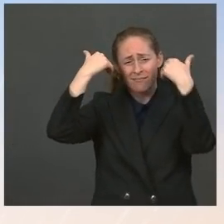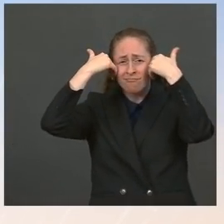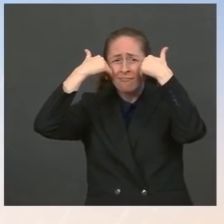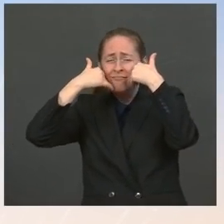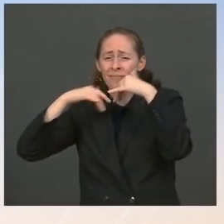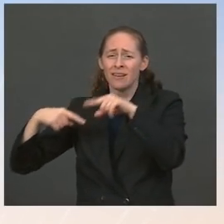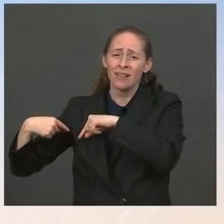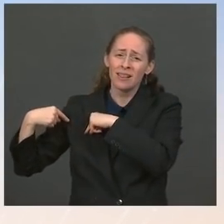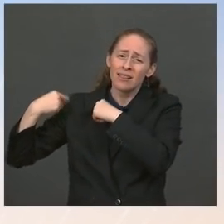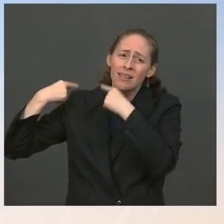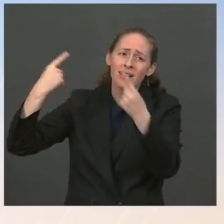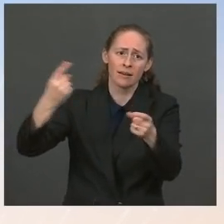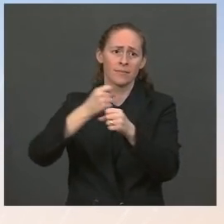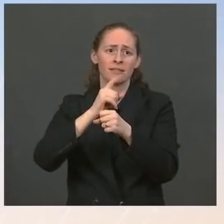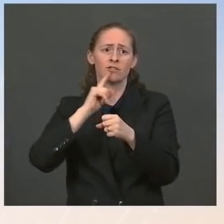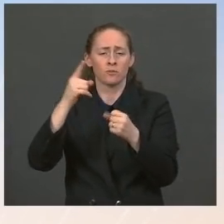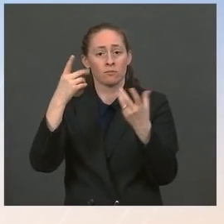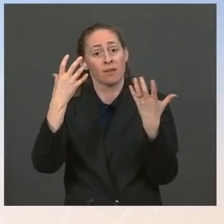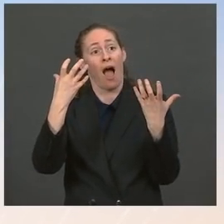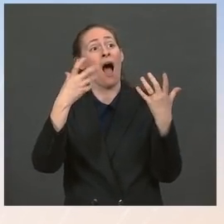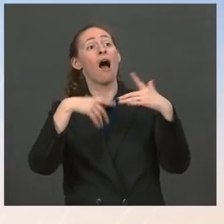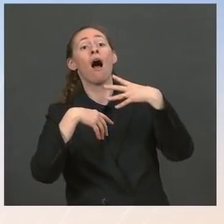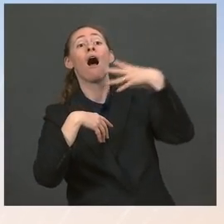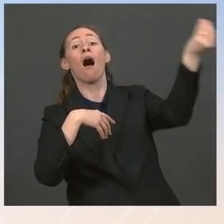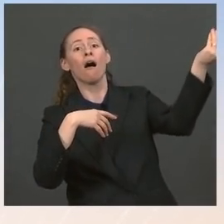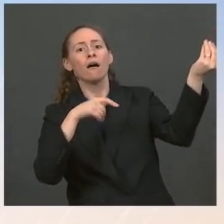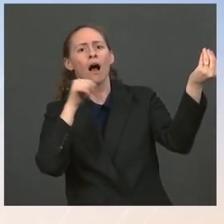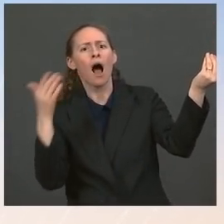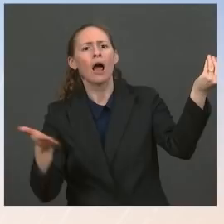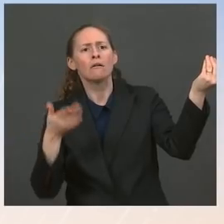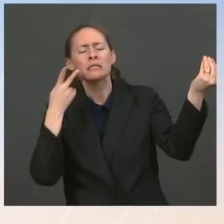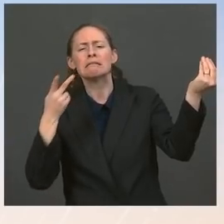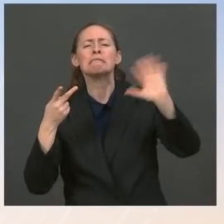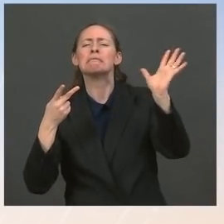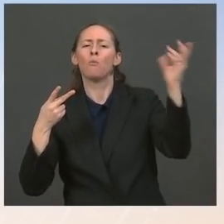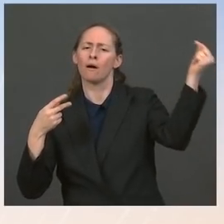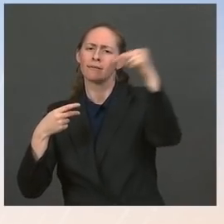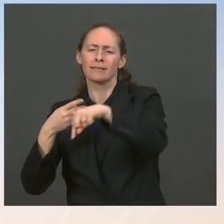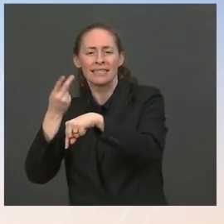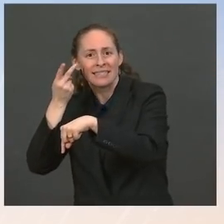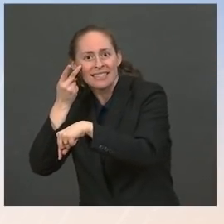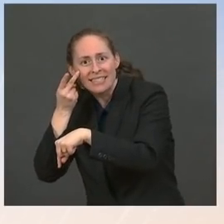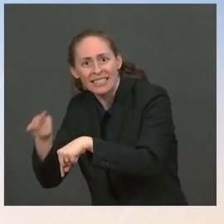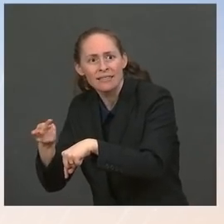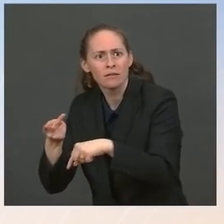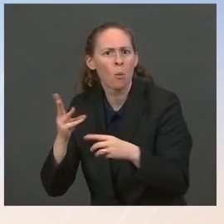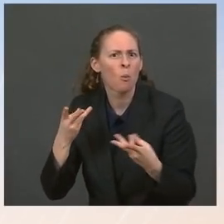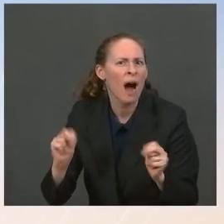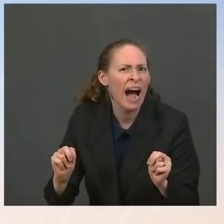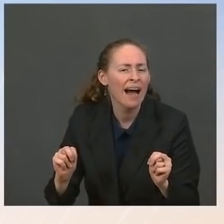on this promise, are here for the signing as well. The Press: So, do you have a date in mind? Ms. Jean-Pierre: I do not have a date, but it will be very soon.